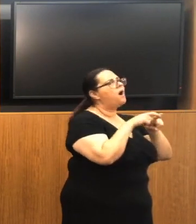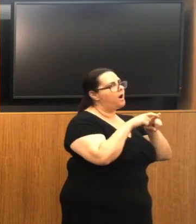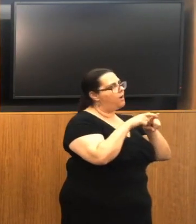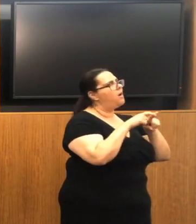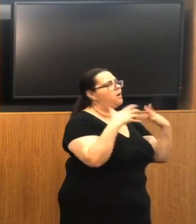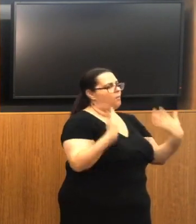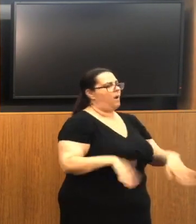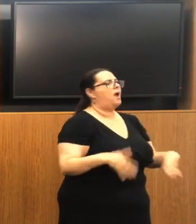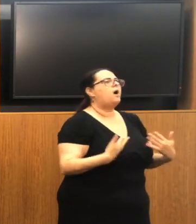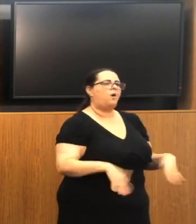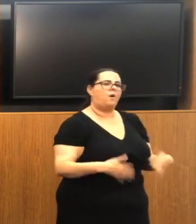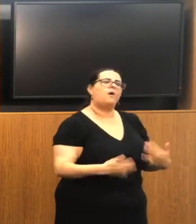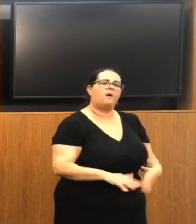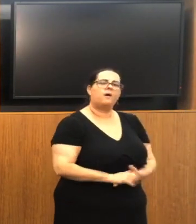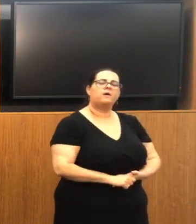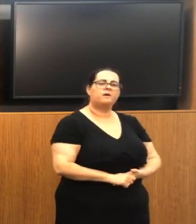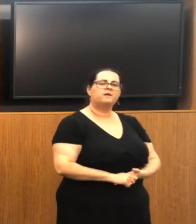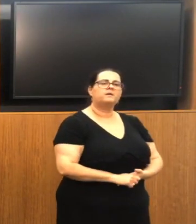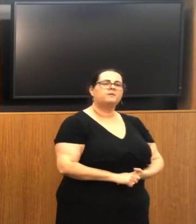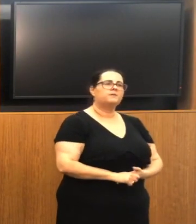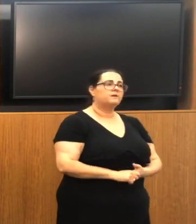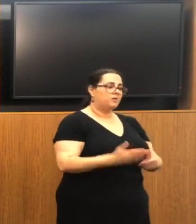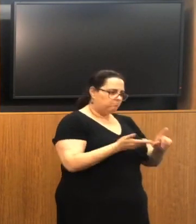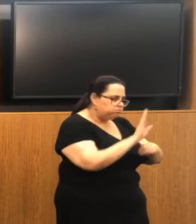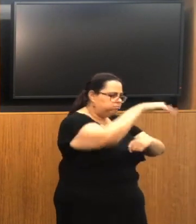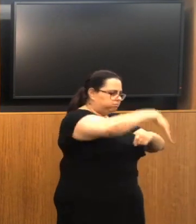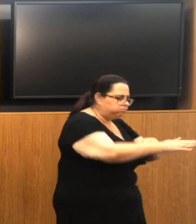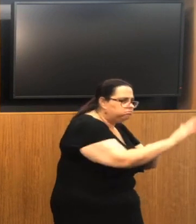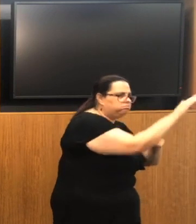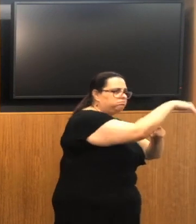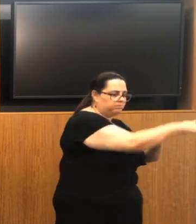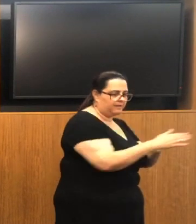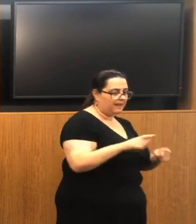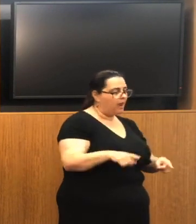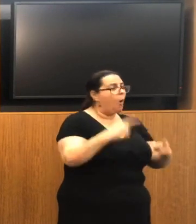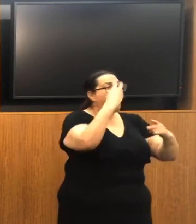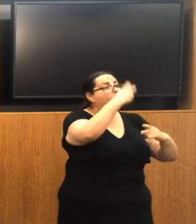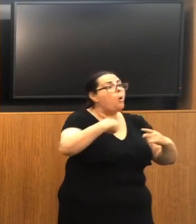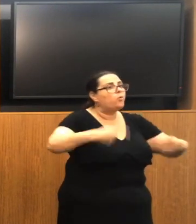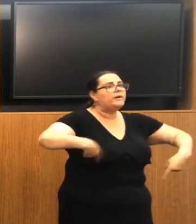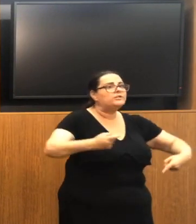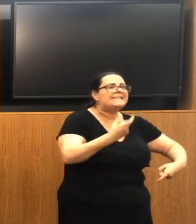So we had a difficulty terrain in that steel wheelchair, I was bumping into it.